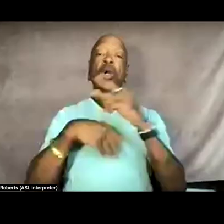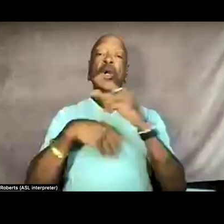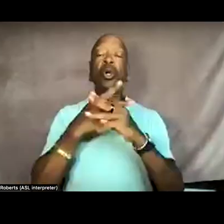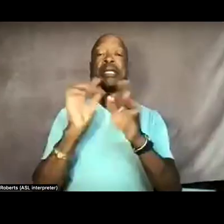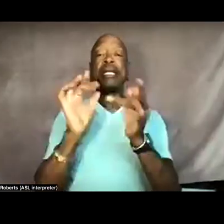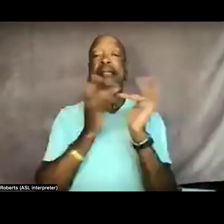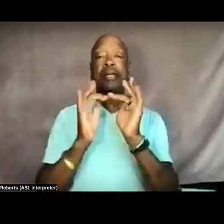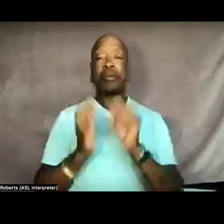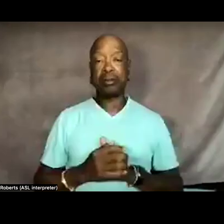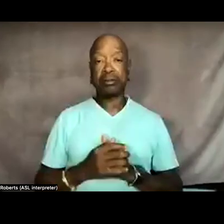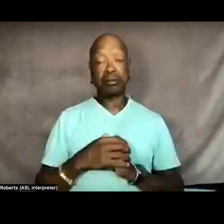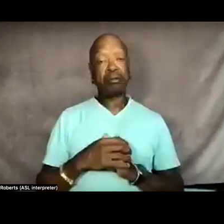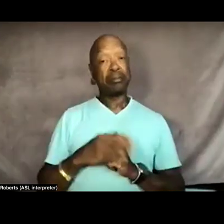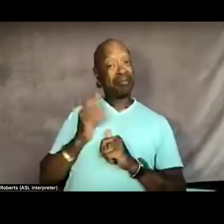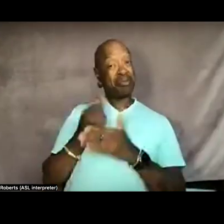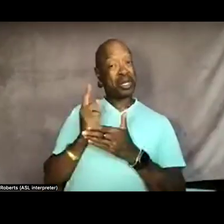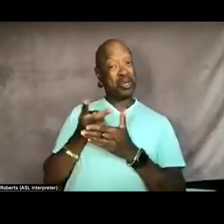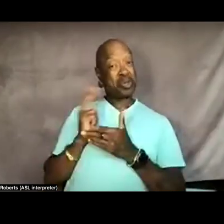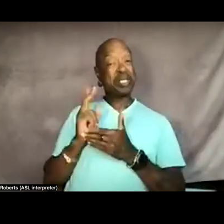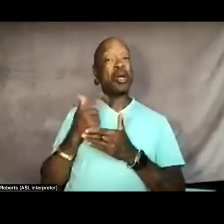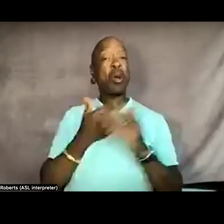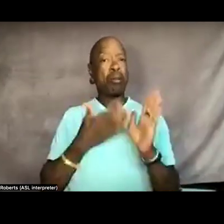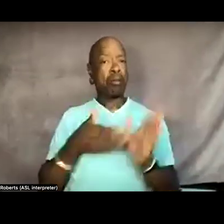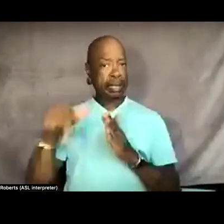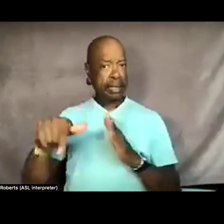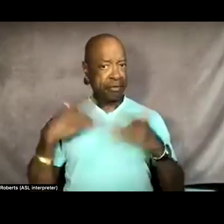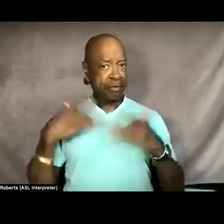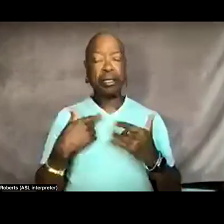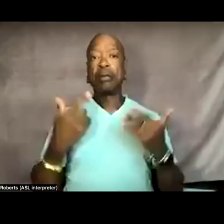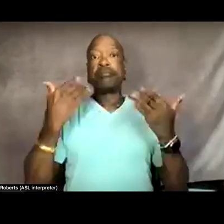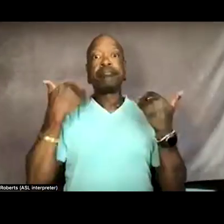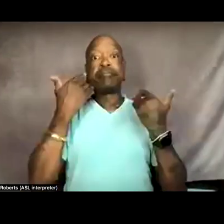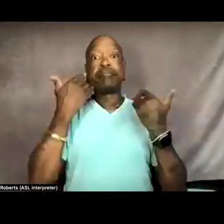event a few weeks ago we had no idea that over 800 people would register and so many amazing